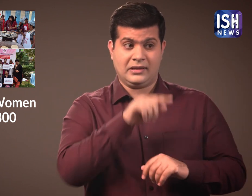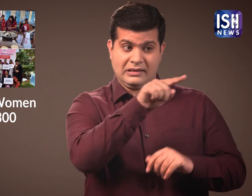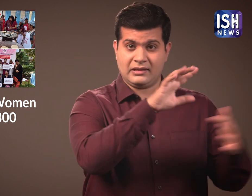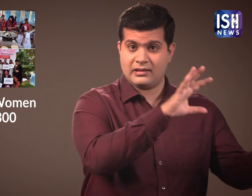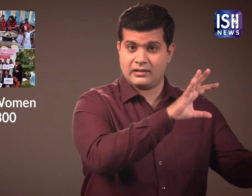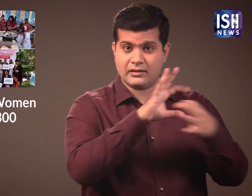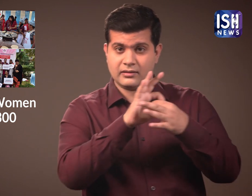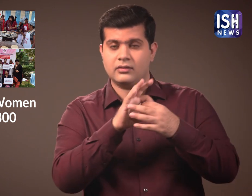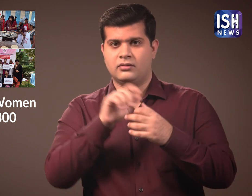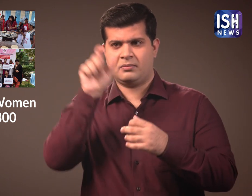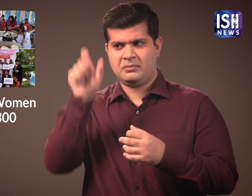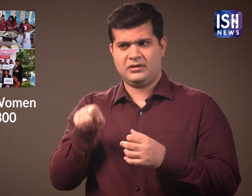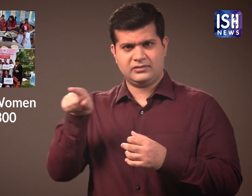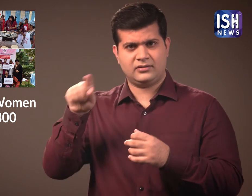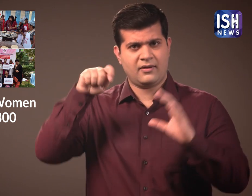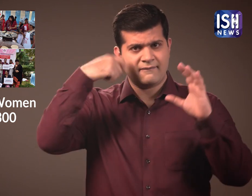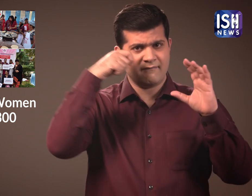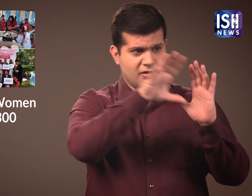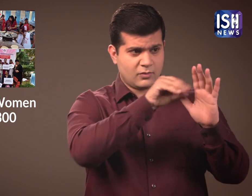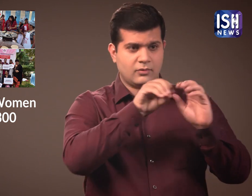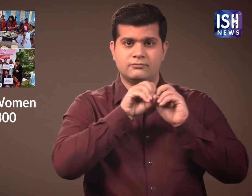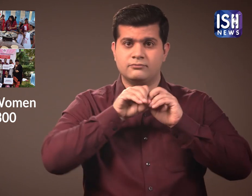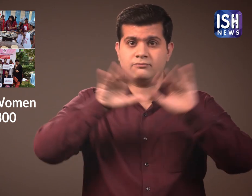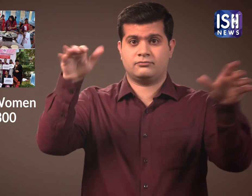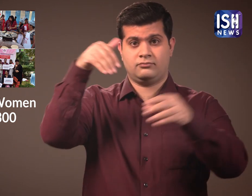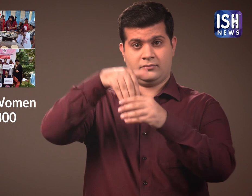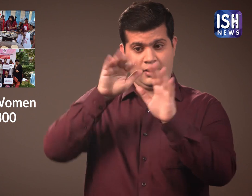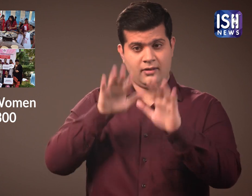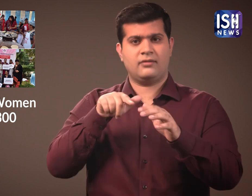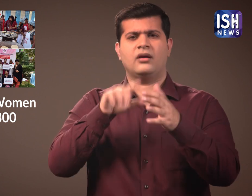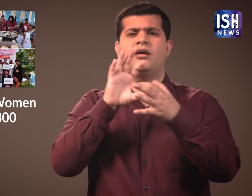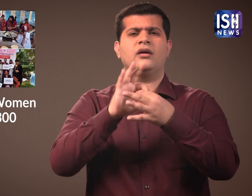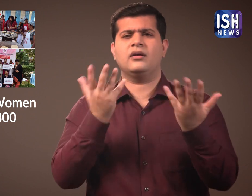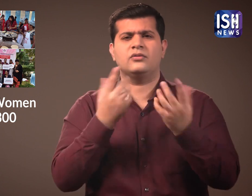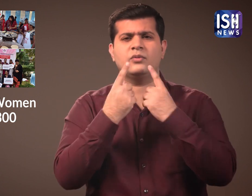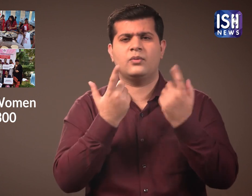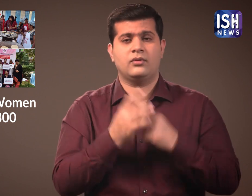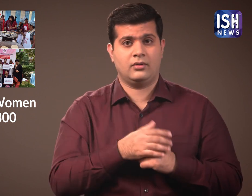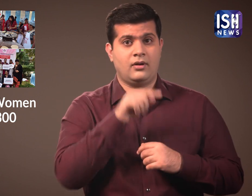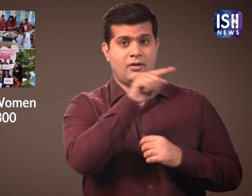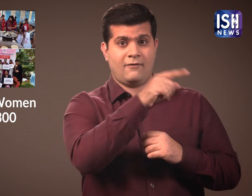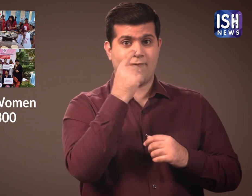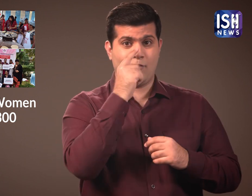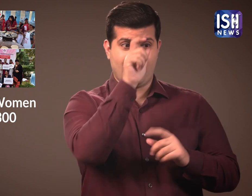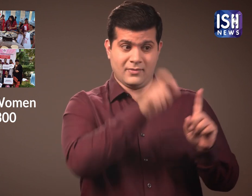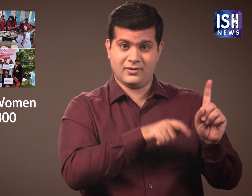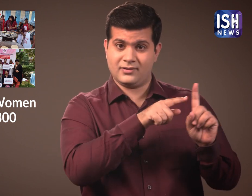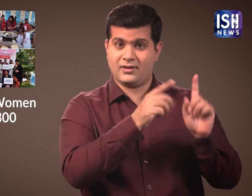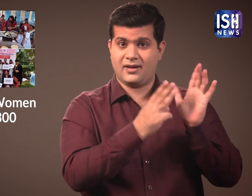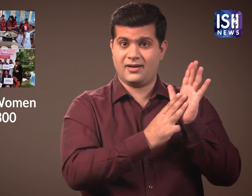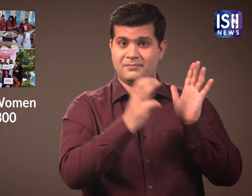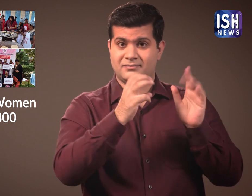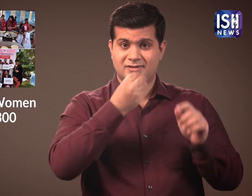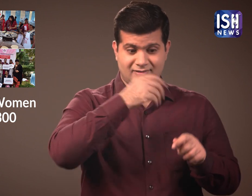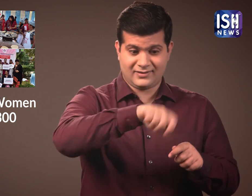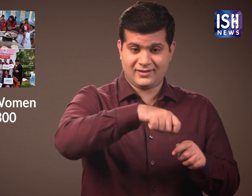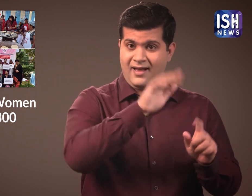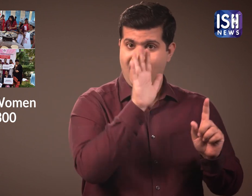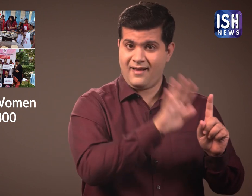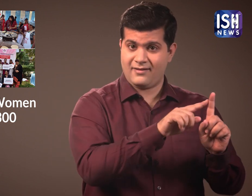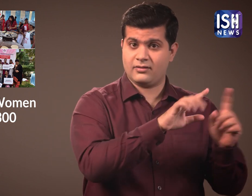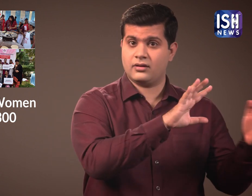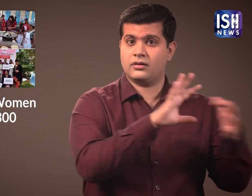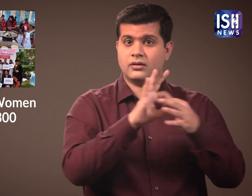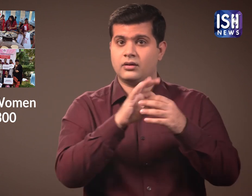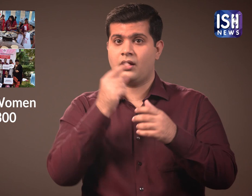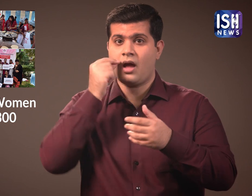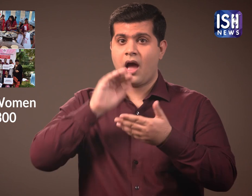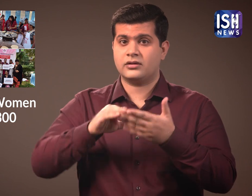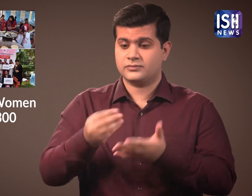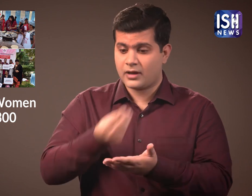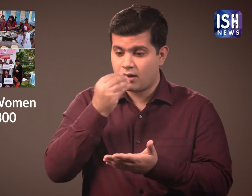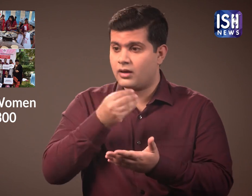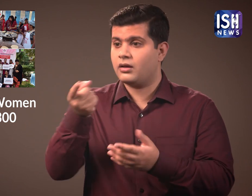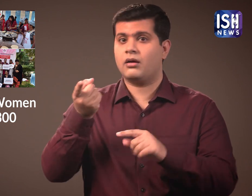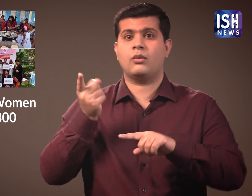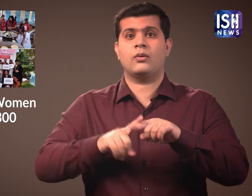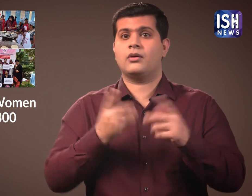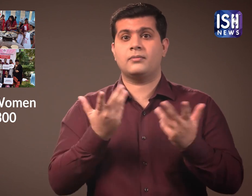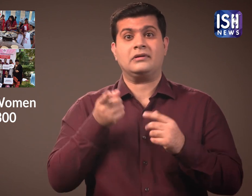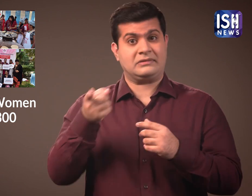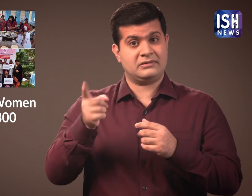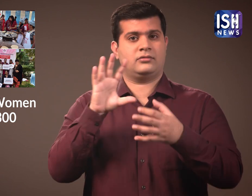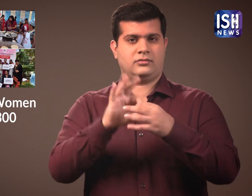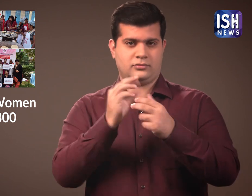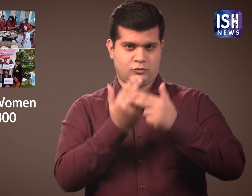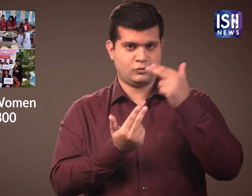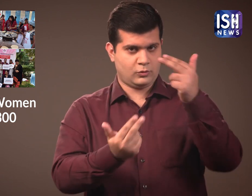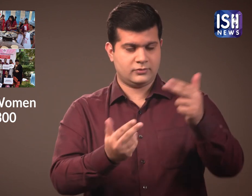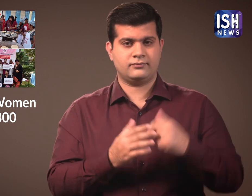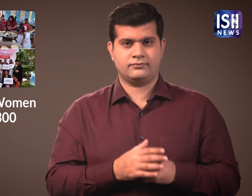In reference to this, a video showing a religious leader castigating menstruating women who cook food for their husbands went viral.